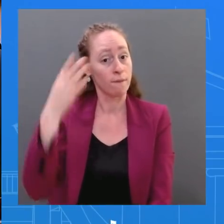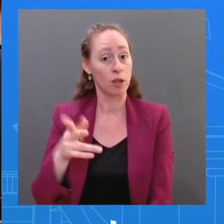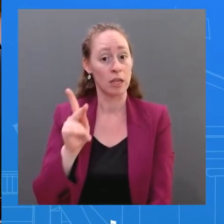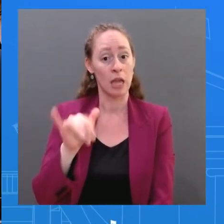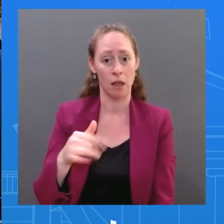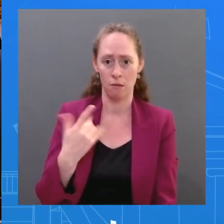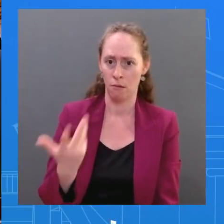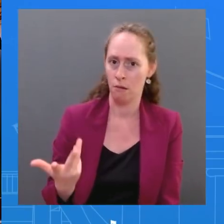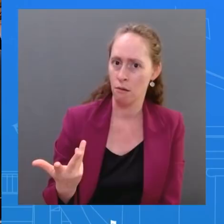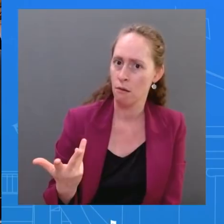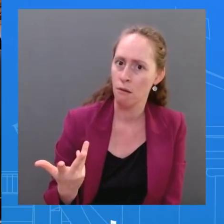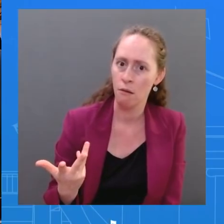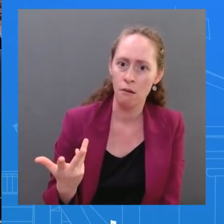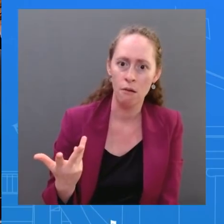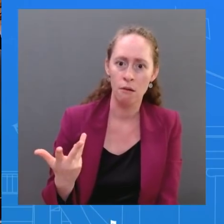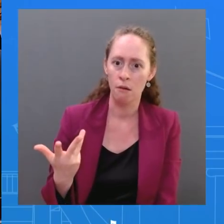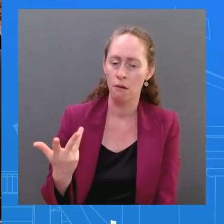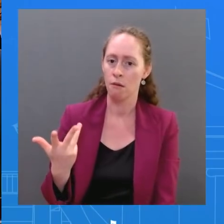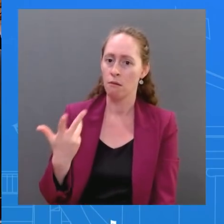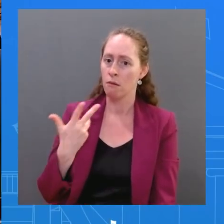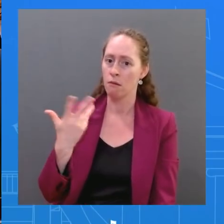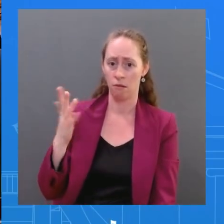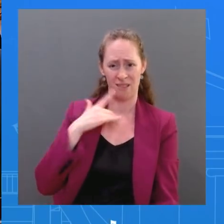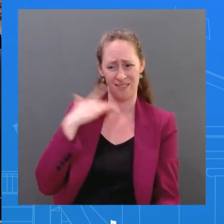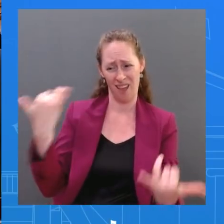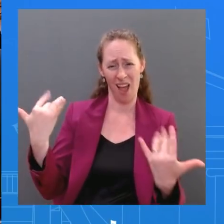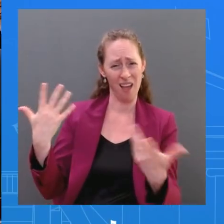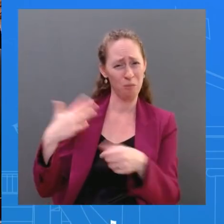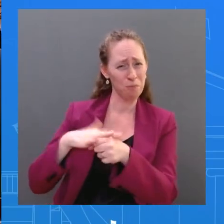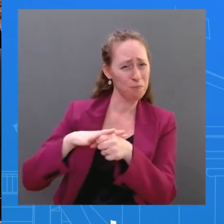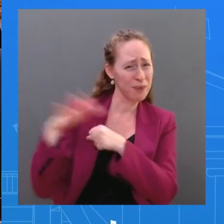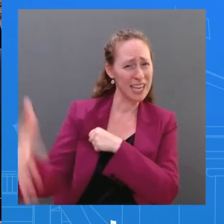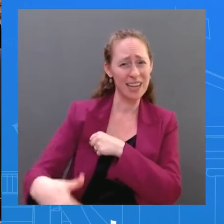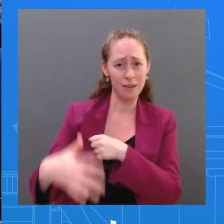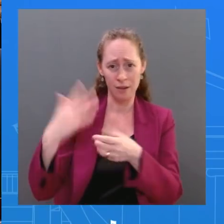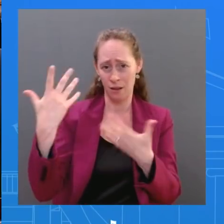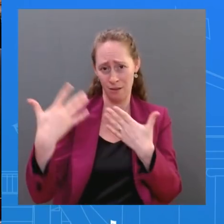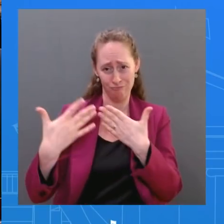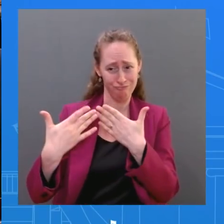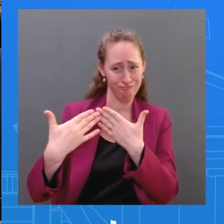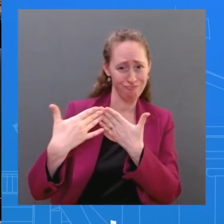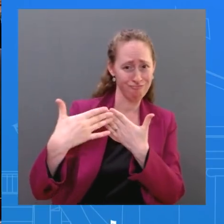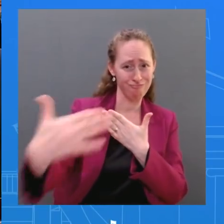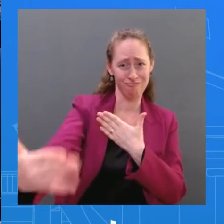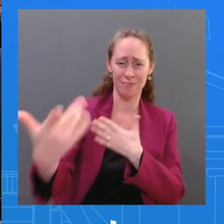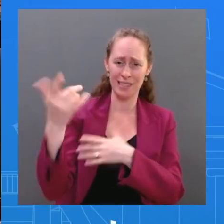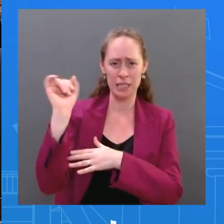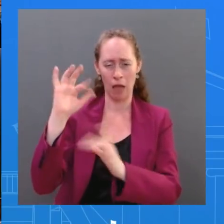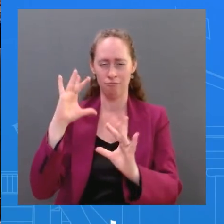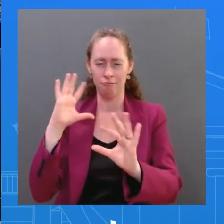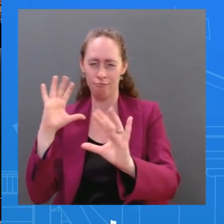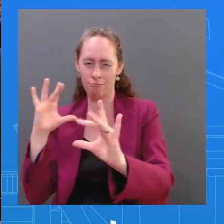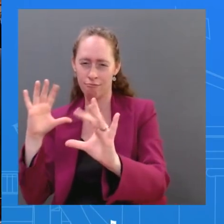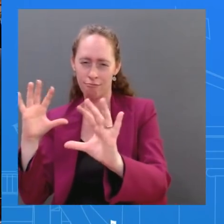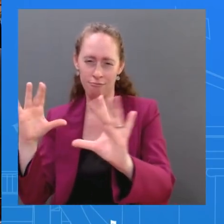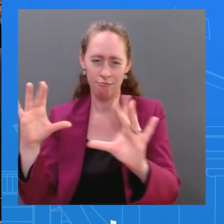is rescinding the appointment of Chad Meredith. I guess, what's your reaction to that? And why haven't you rescinded that appointment yet?